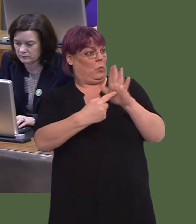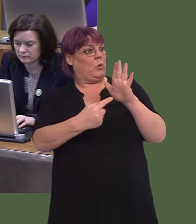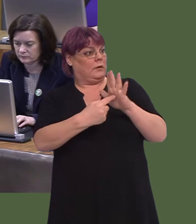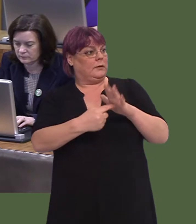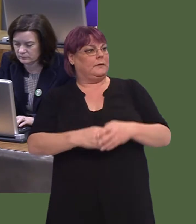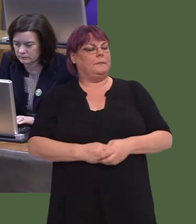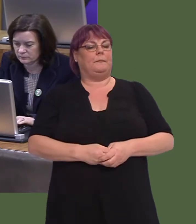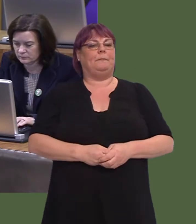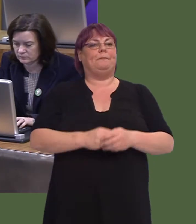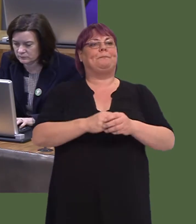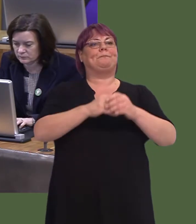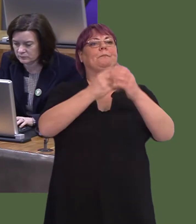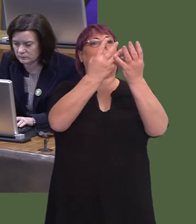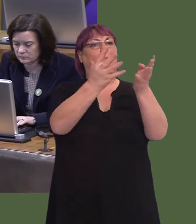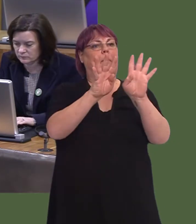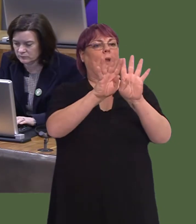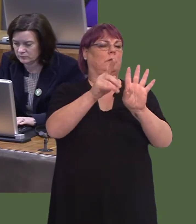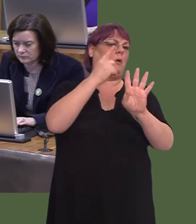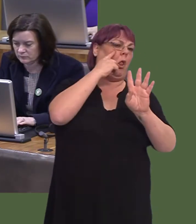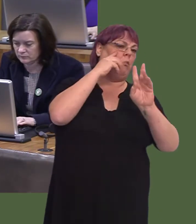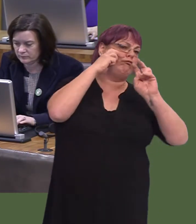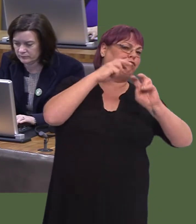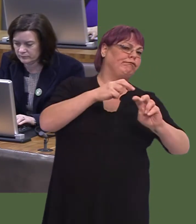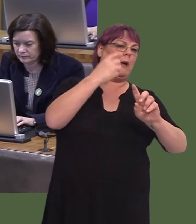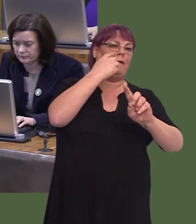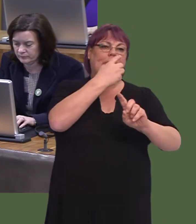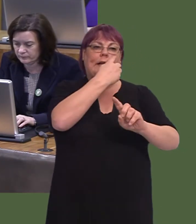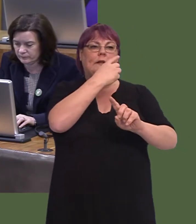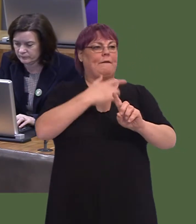The panel is currently gathering evidence and seeking views from community councils,